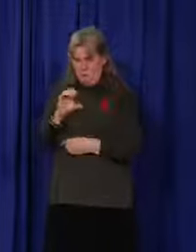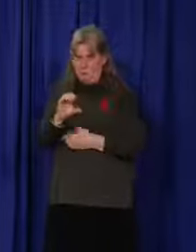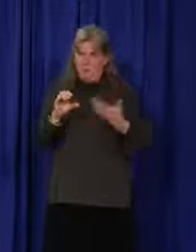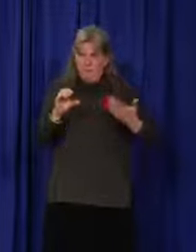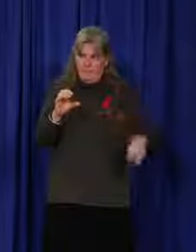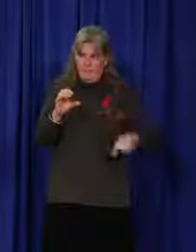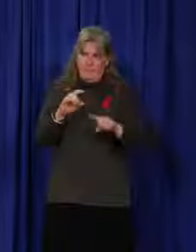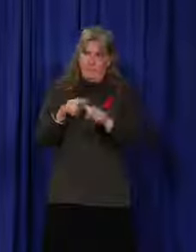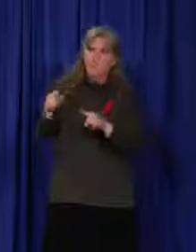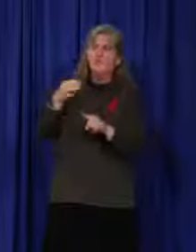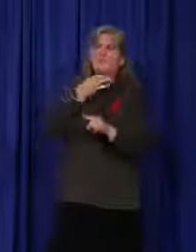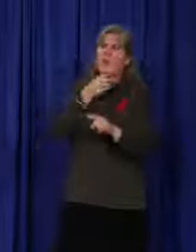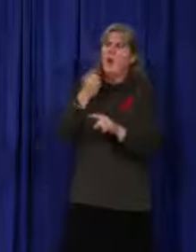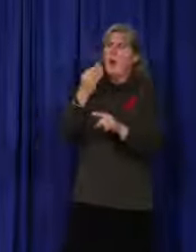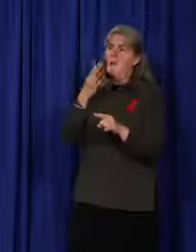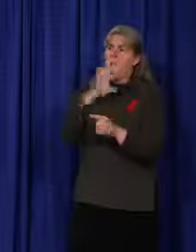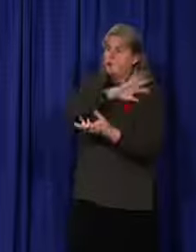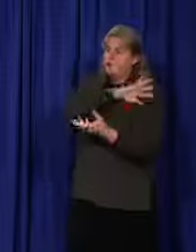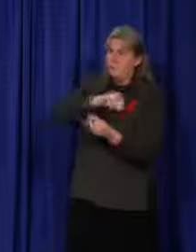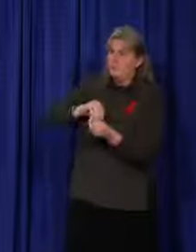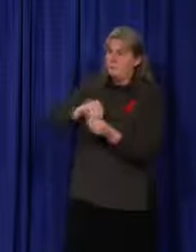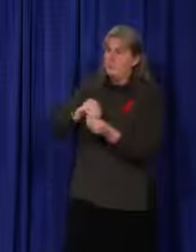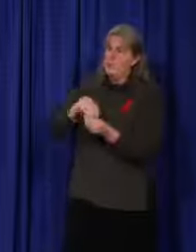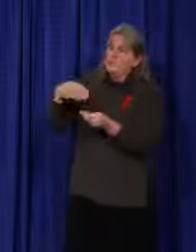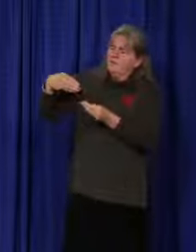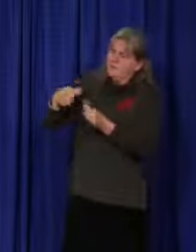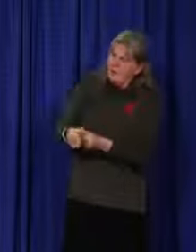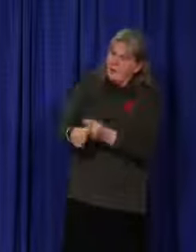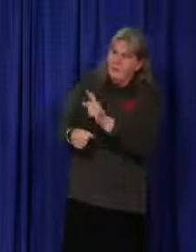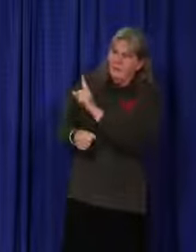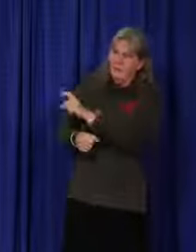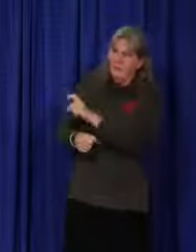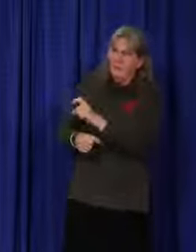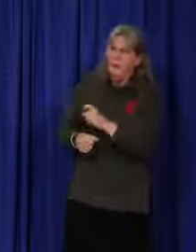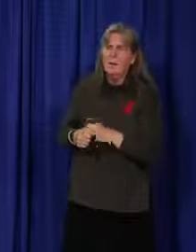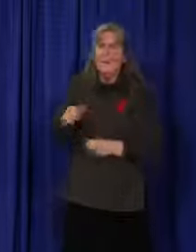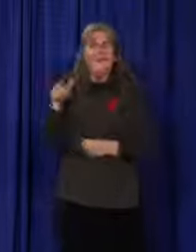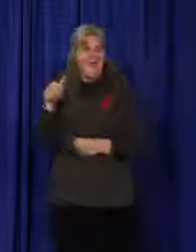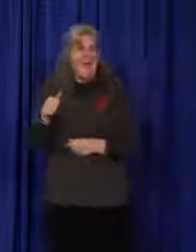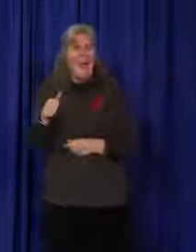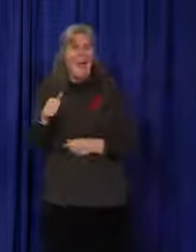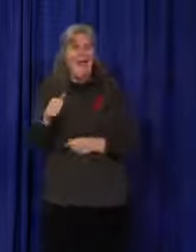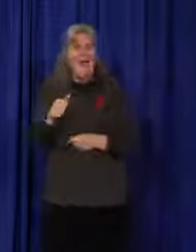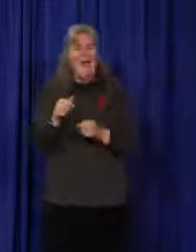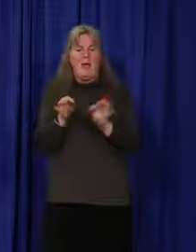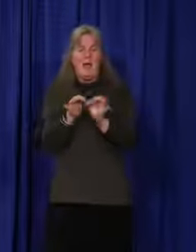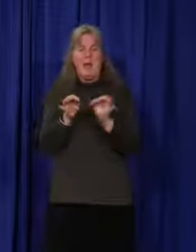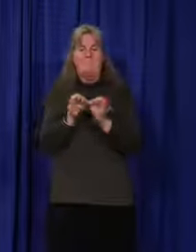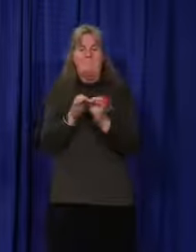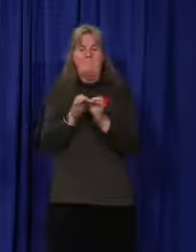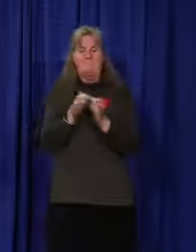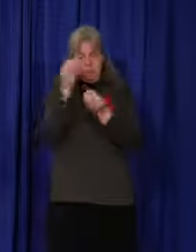three territories. And we are negotiating right now for the second leg, I guess you can say of the restart money